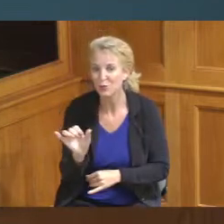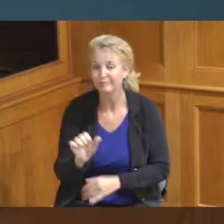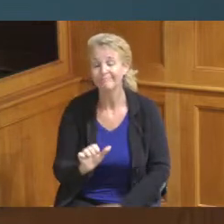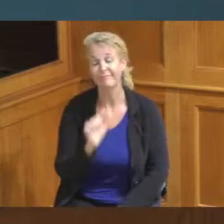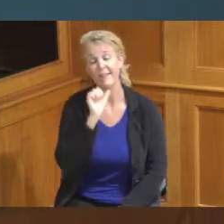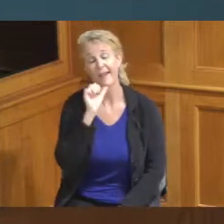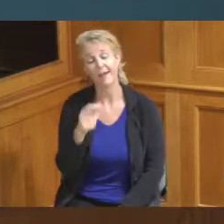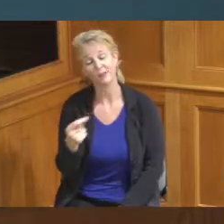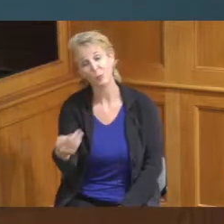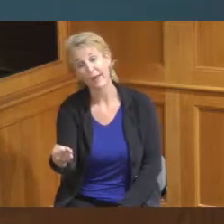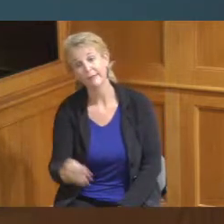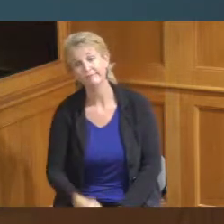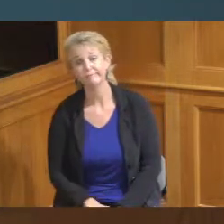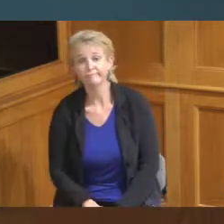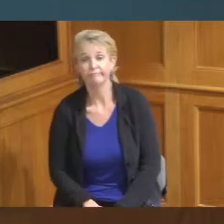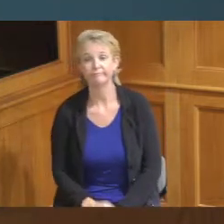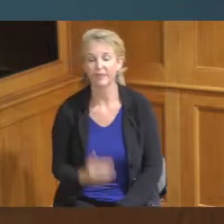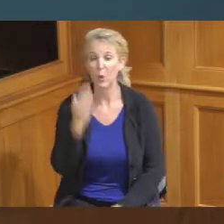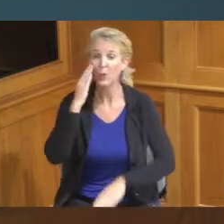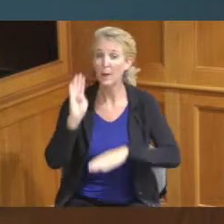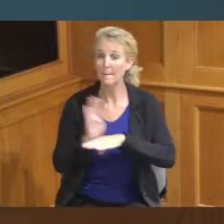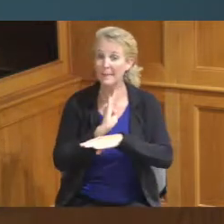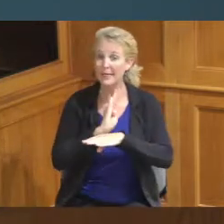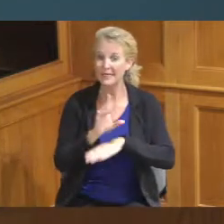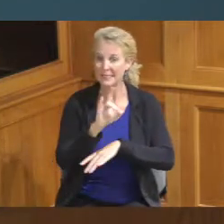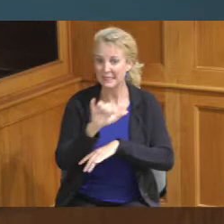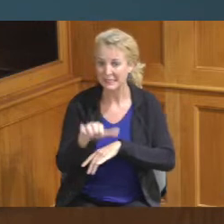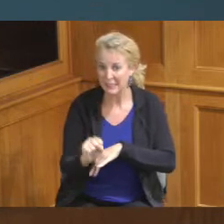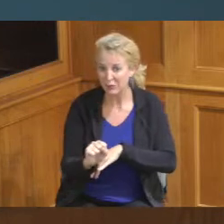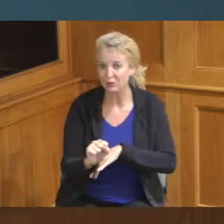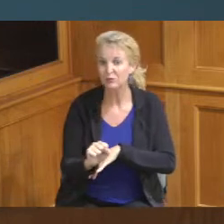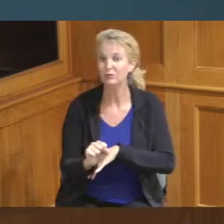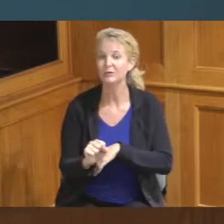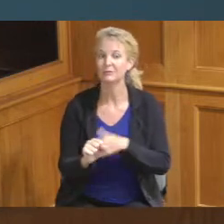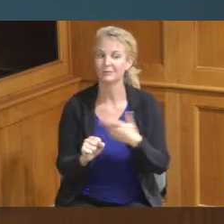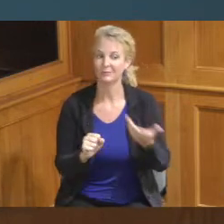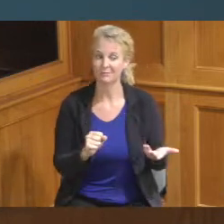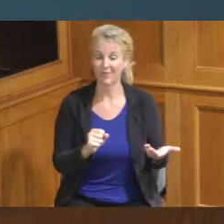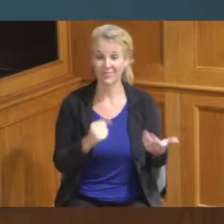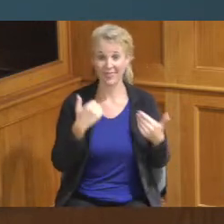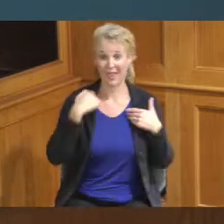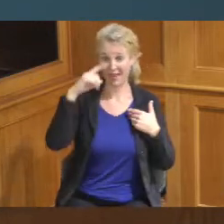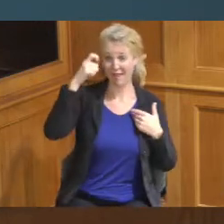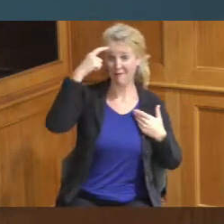luck because even when we do business deals I mean that's they're getting government help and they're